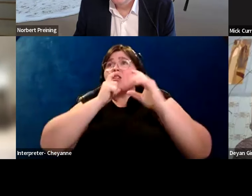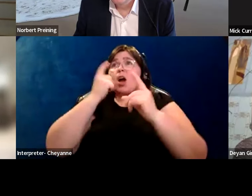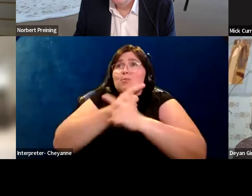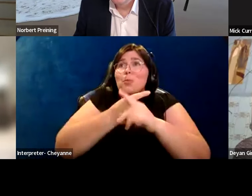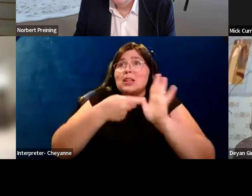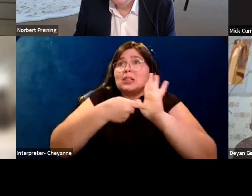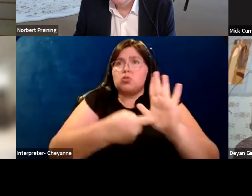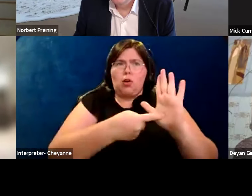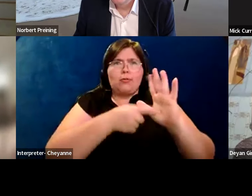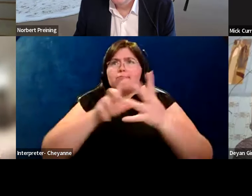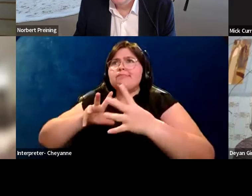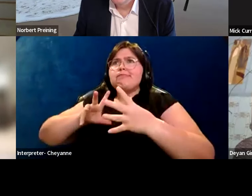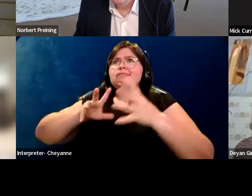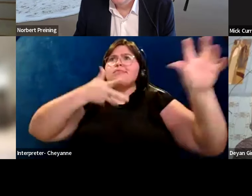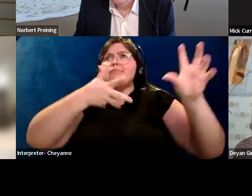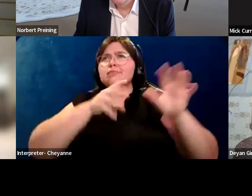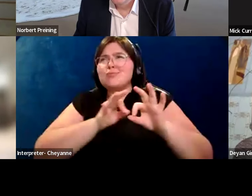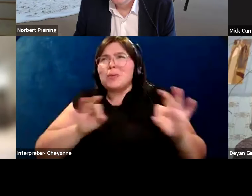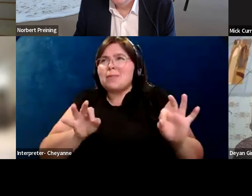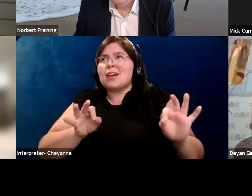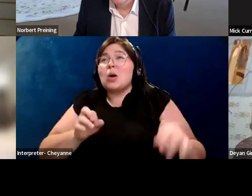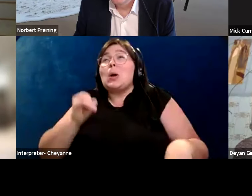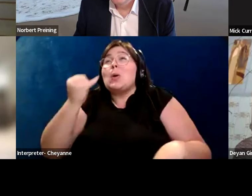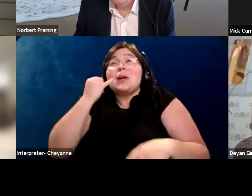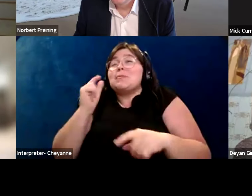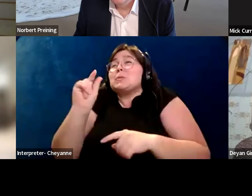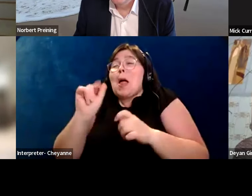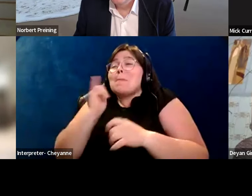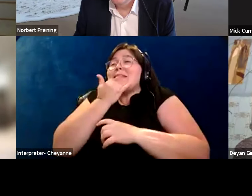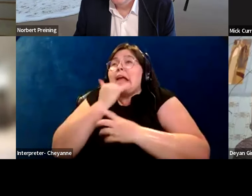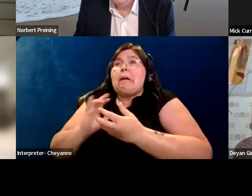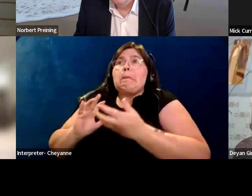or when some small mistakes like this happen.